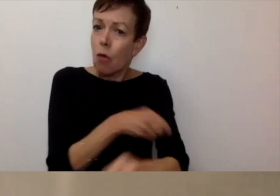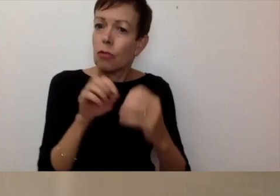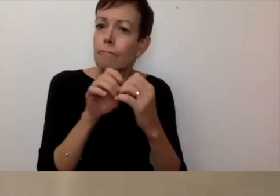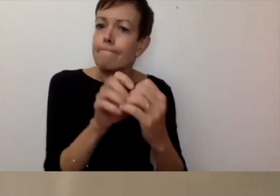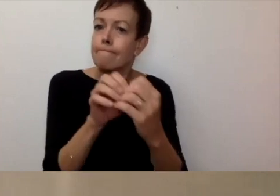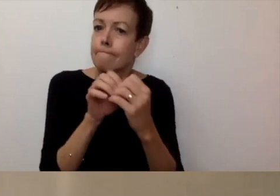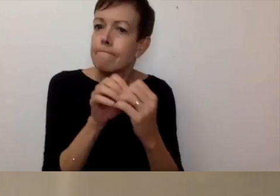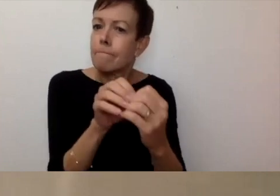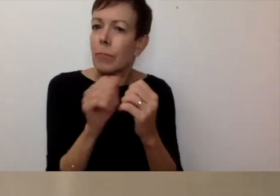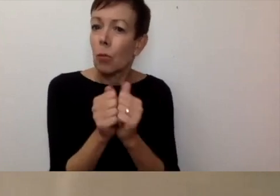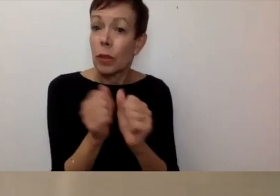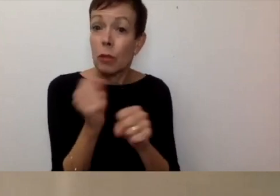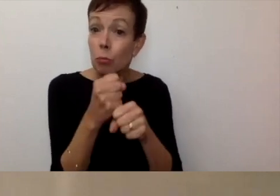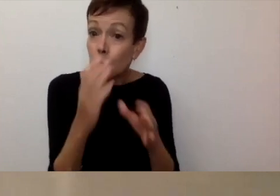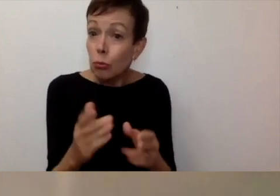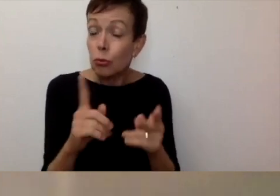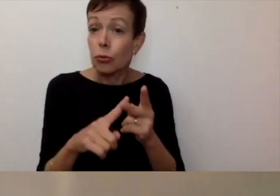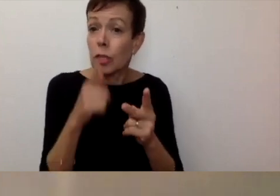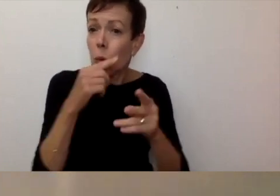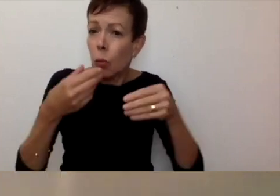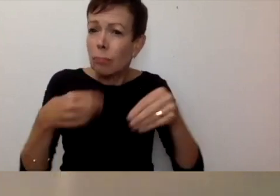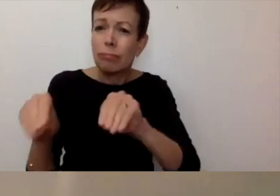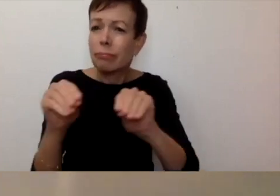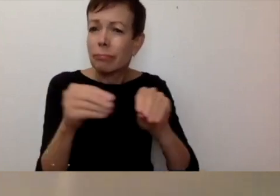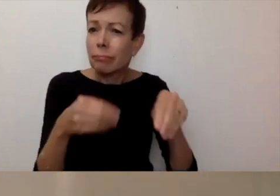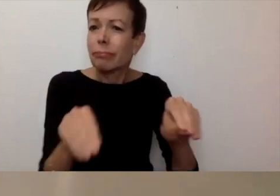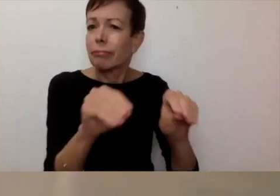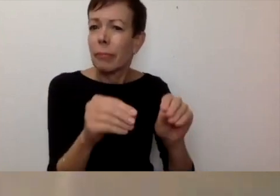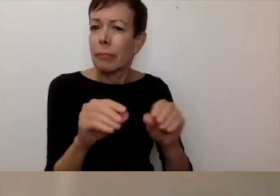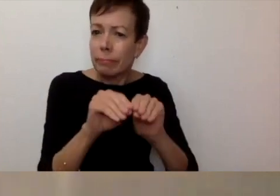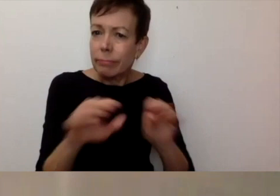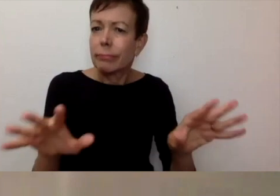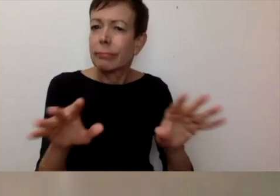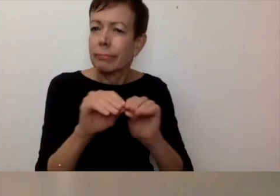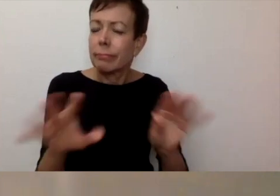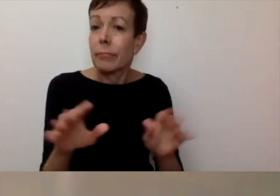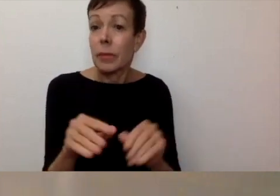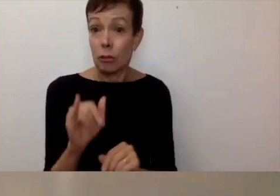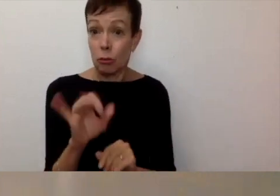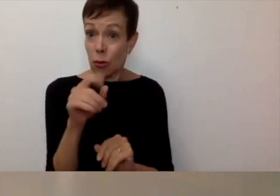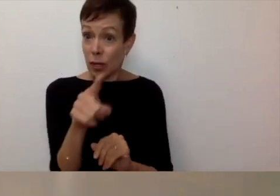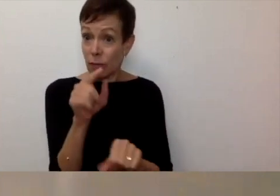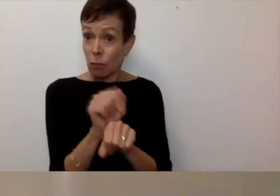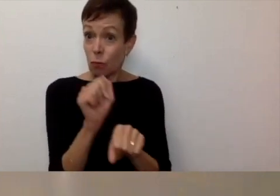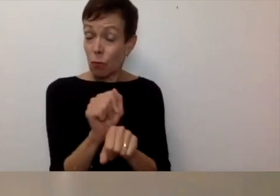uh distributors so if you want to uh work on a tv show set you have to be a